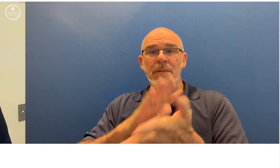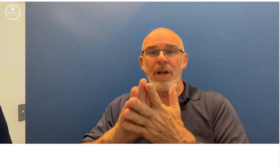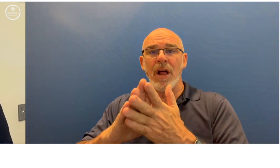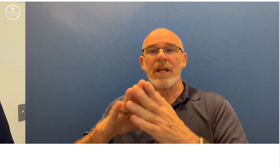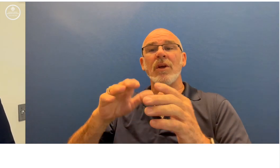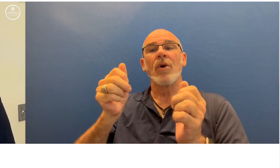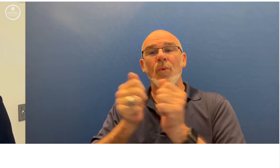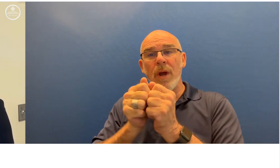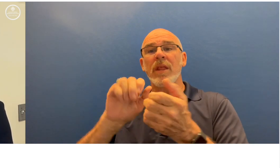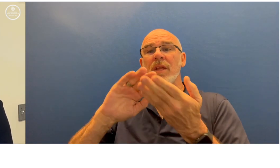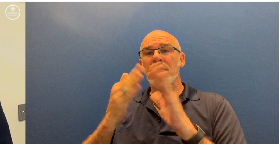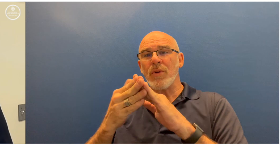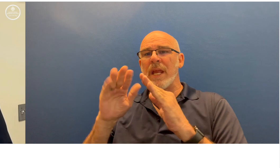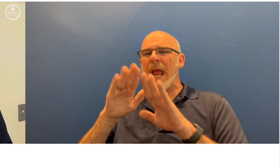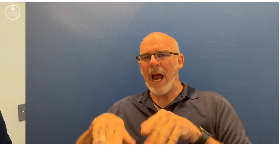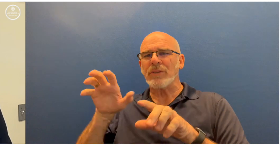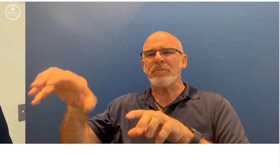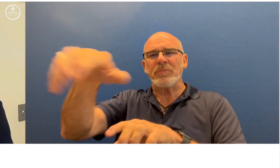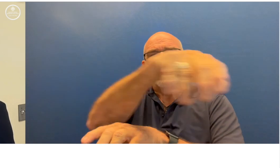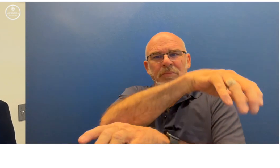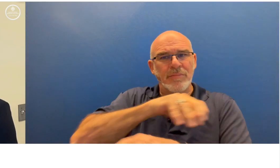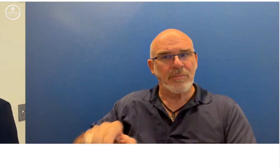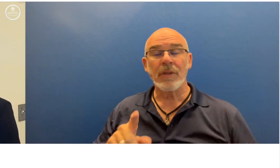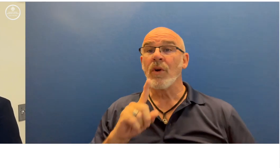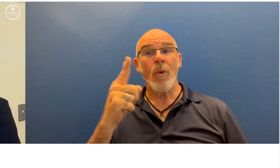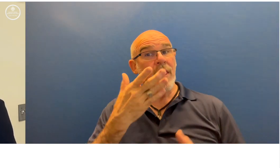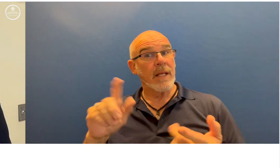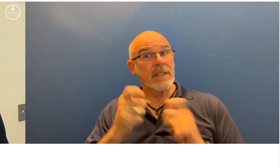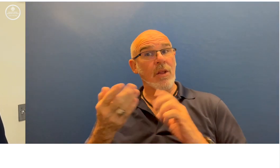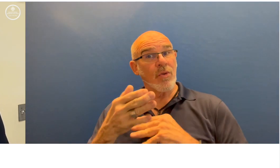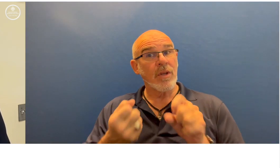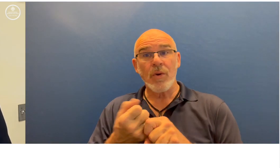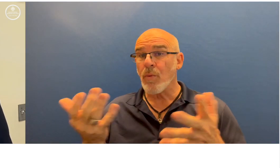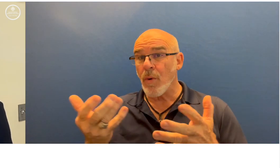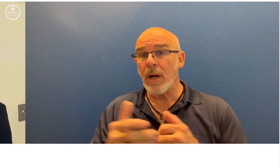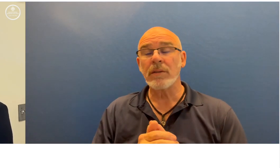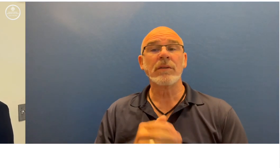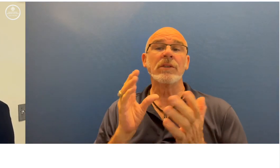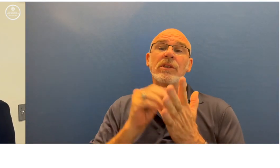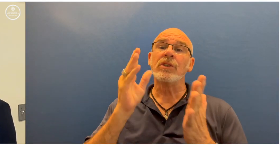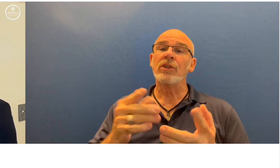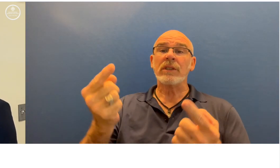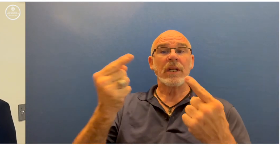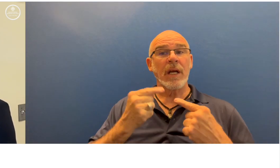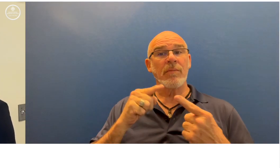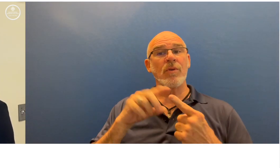And so one of the things that also has changed over the years has been the students that come to SRJC,